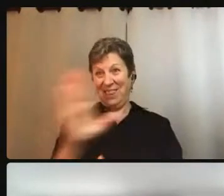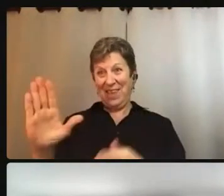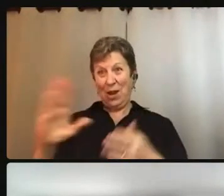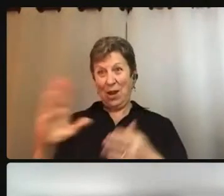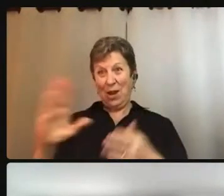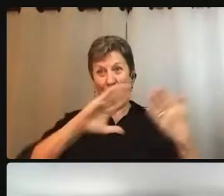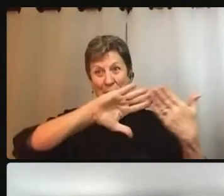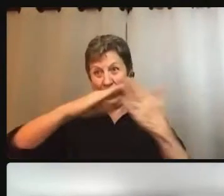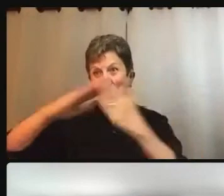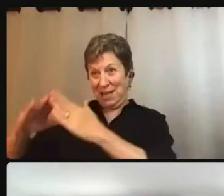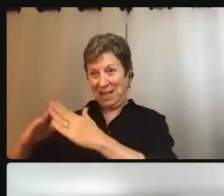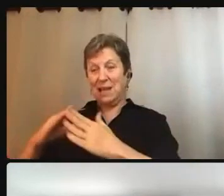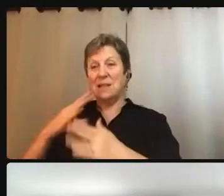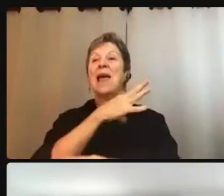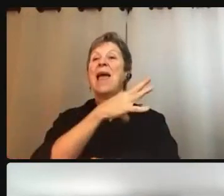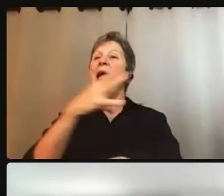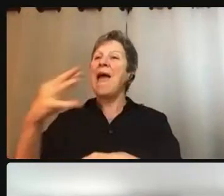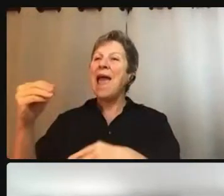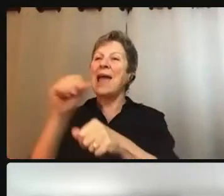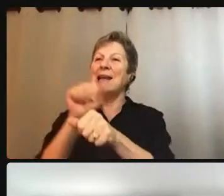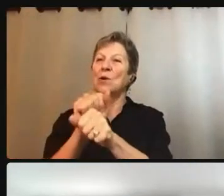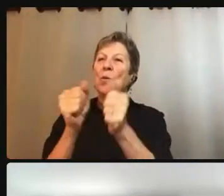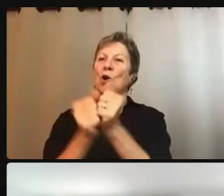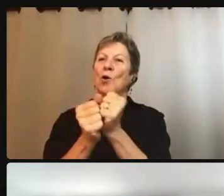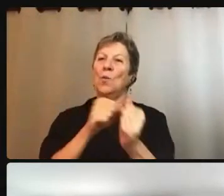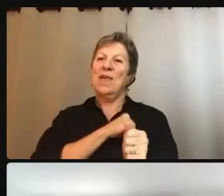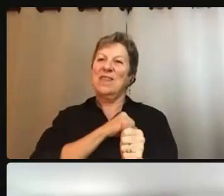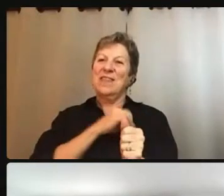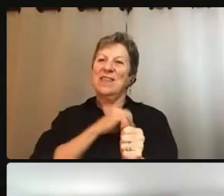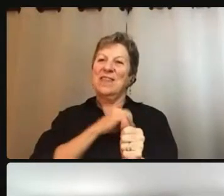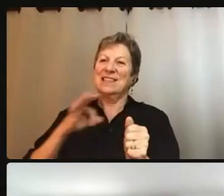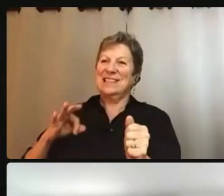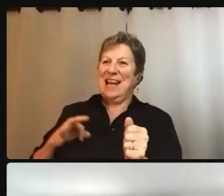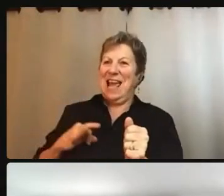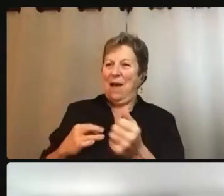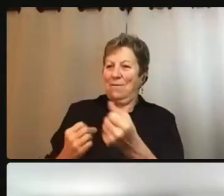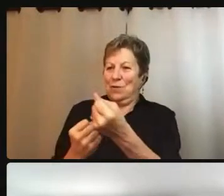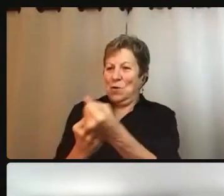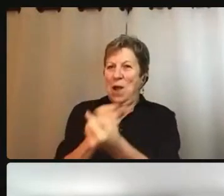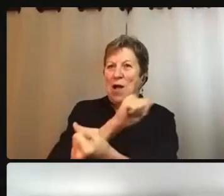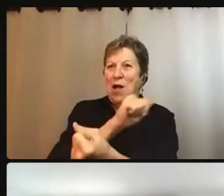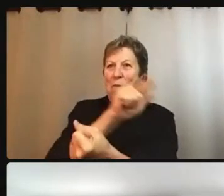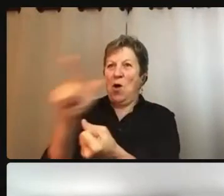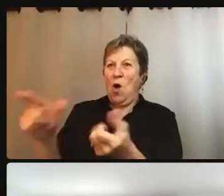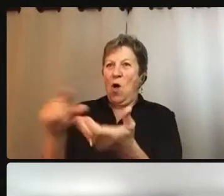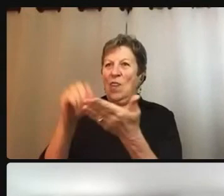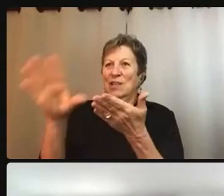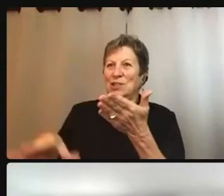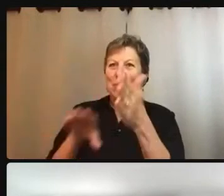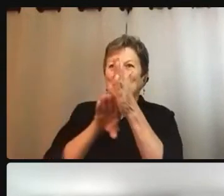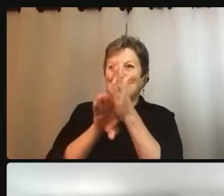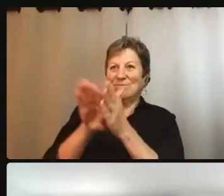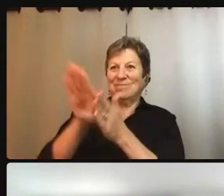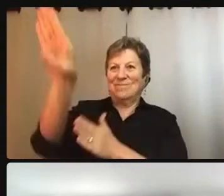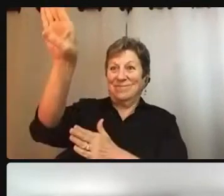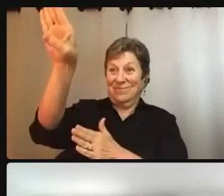COMMUNITIES CAN COME TOGETHER